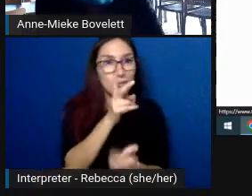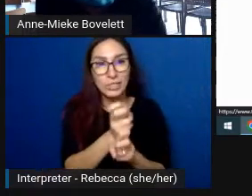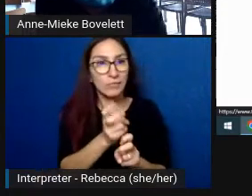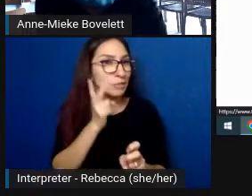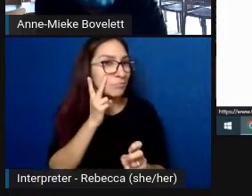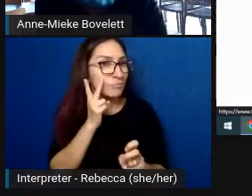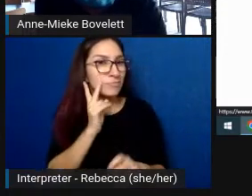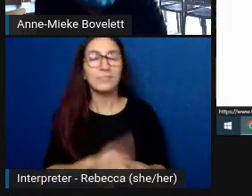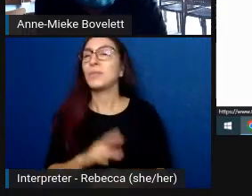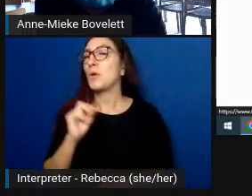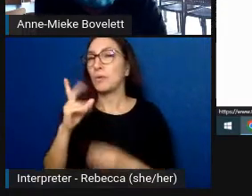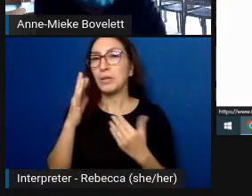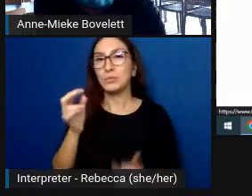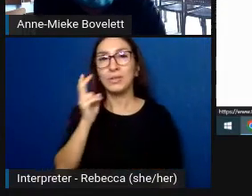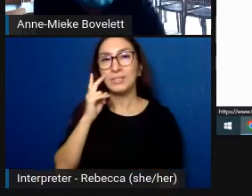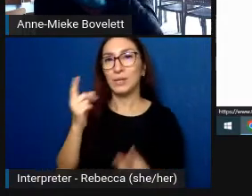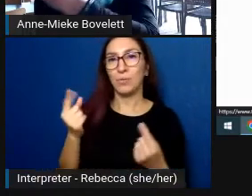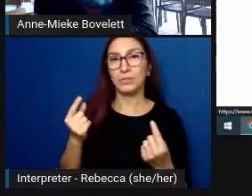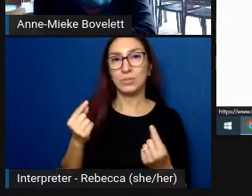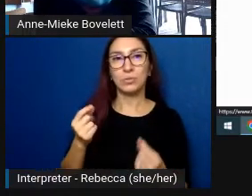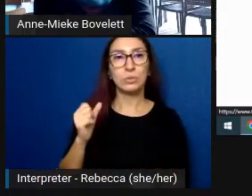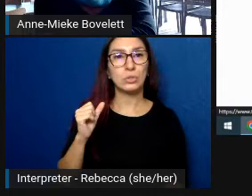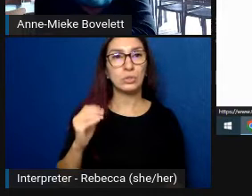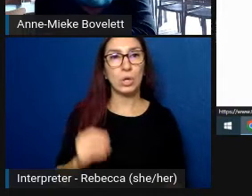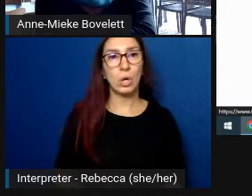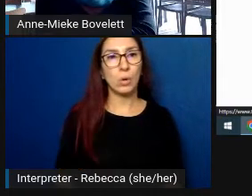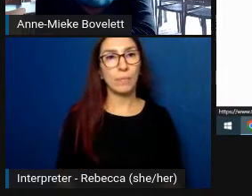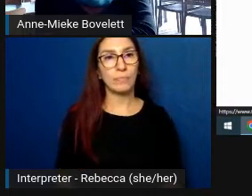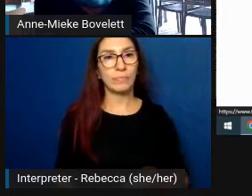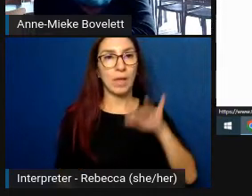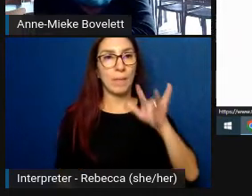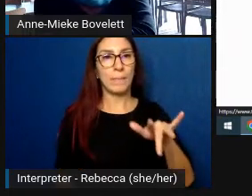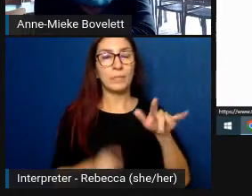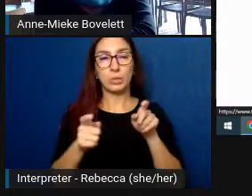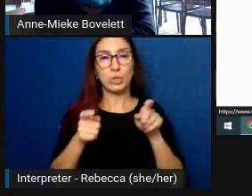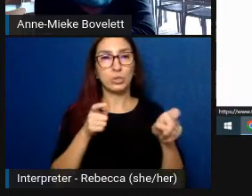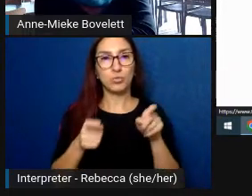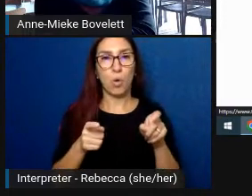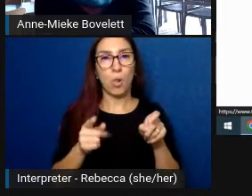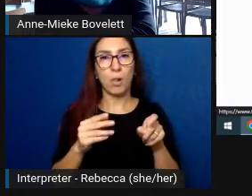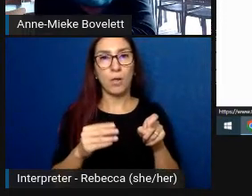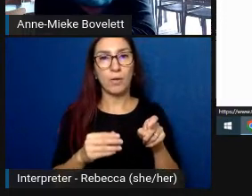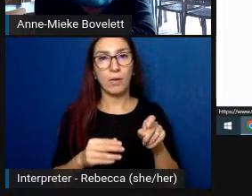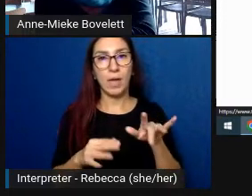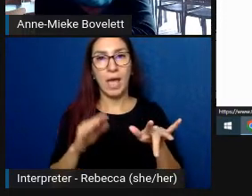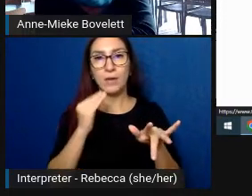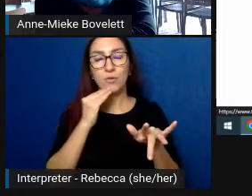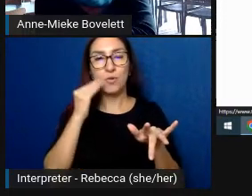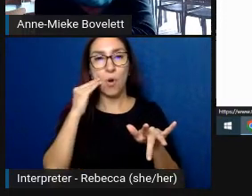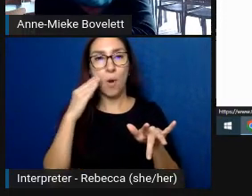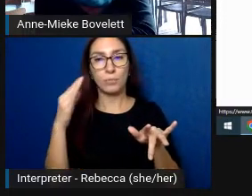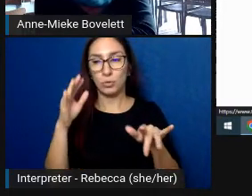I pressed Ctrl + Home to move to the beginning of the web page.